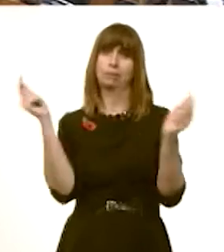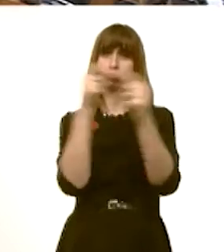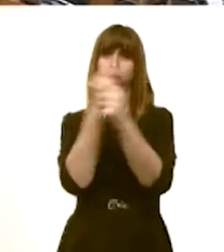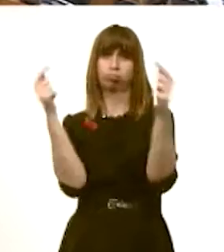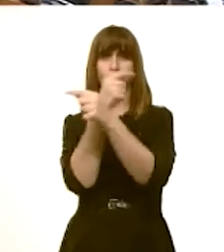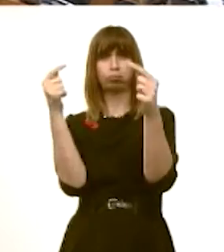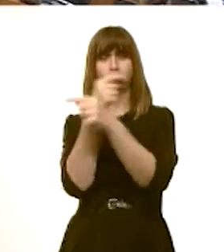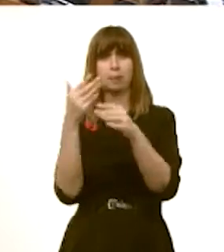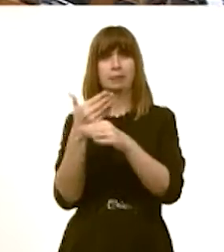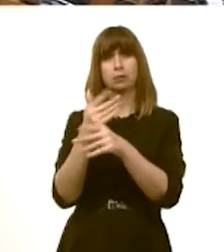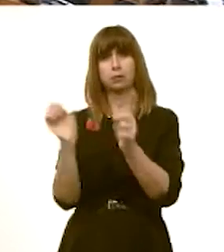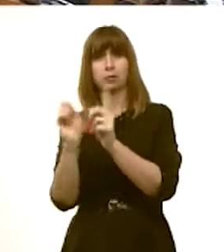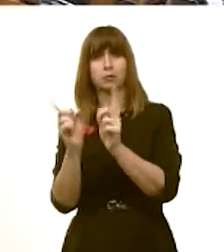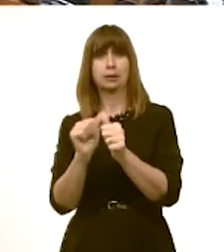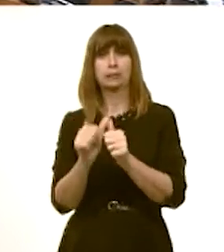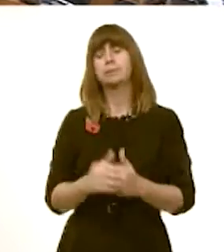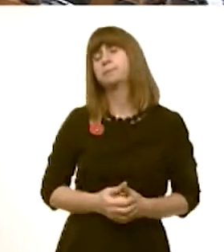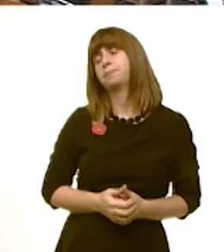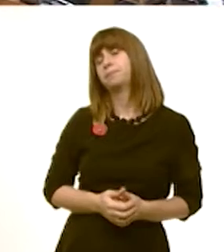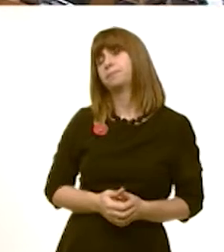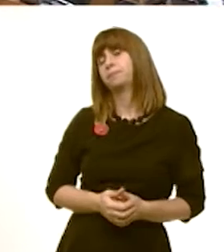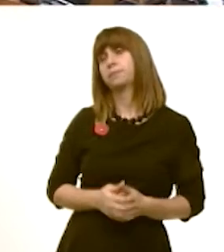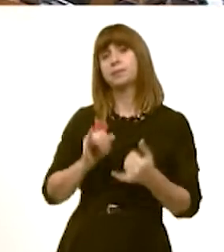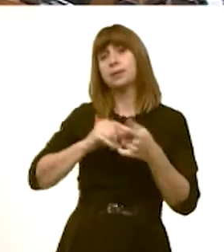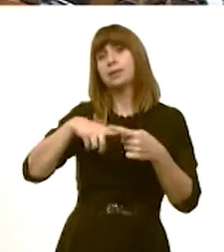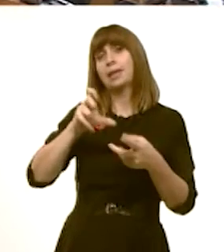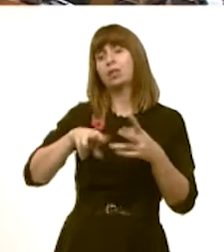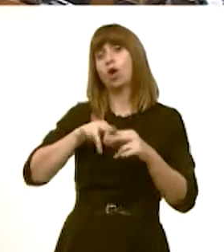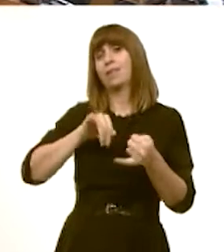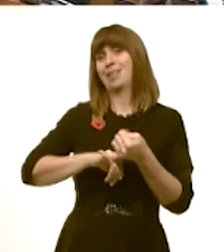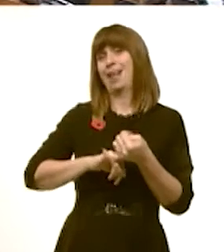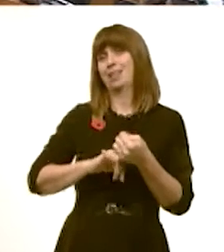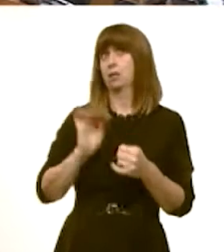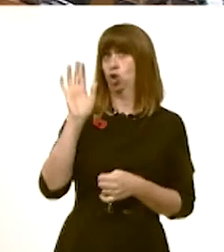Janet Haworth: First Minister, the Secretary of State for Wales was in north Wales yesterday,